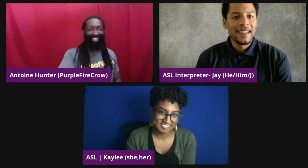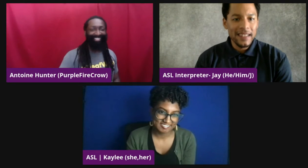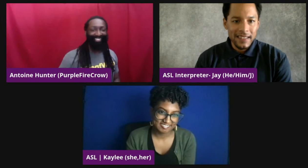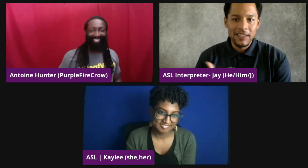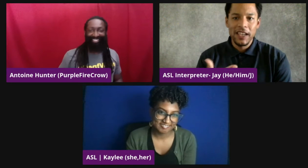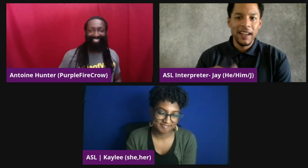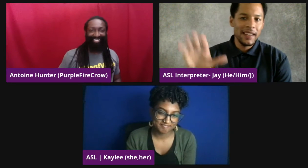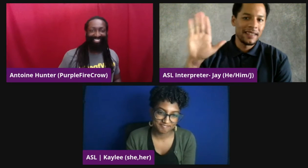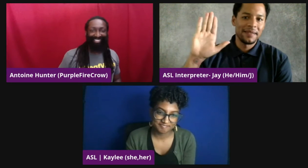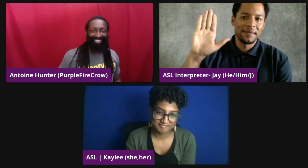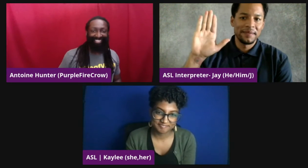This is Jay.